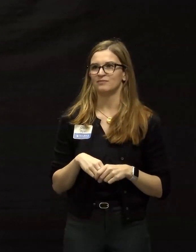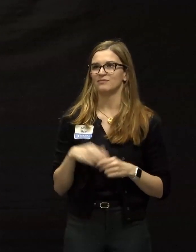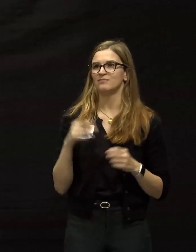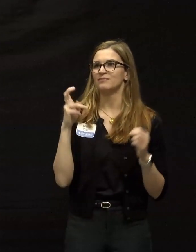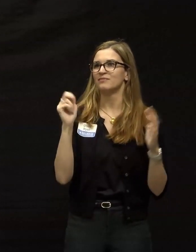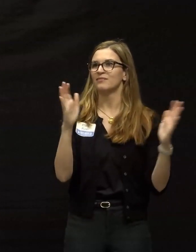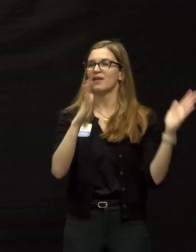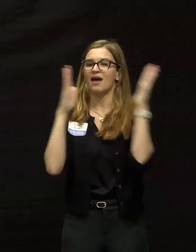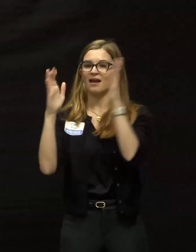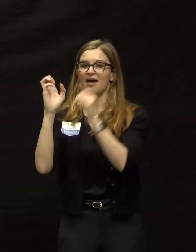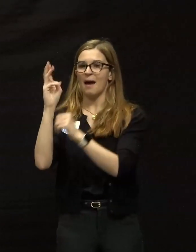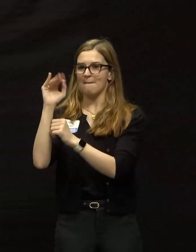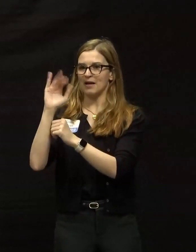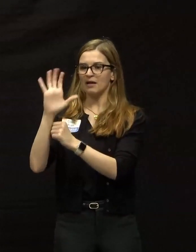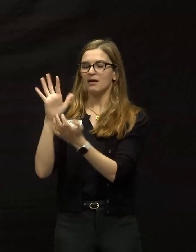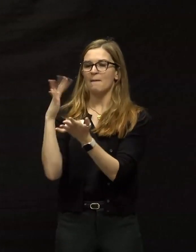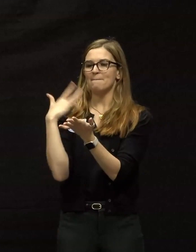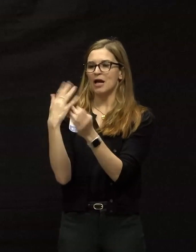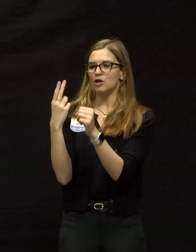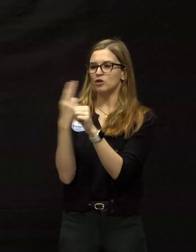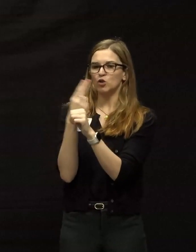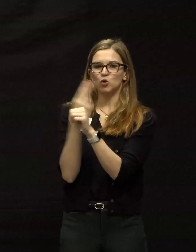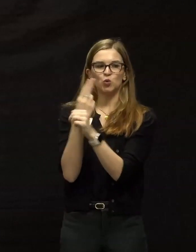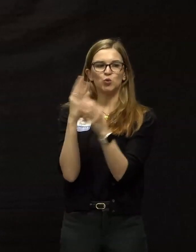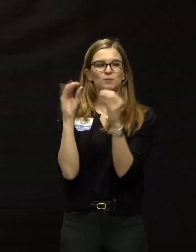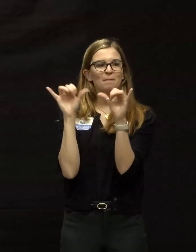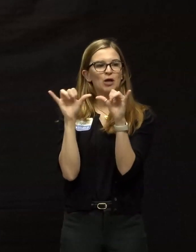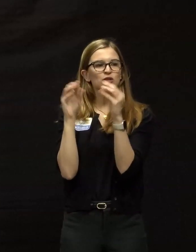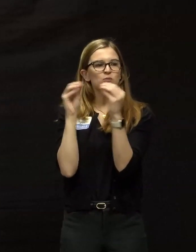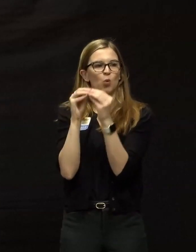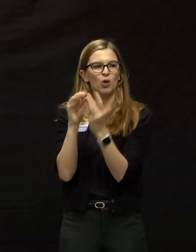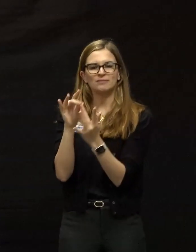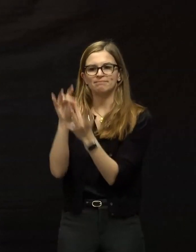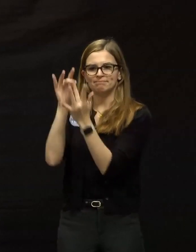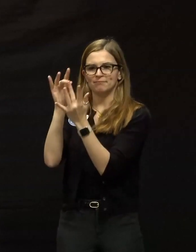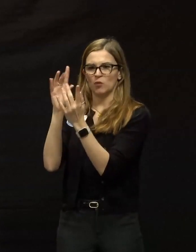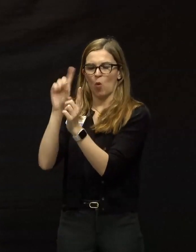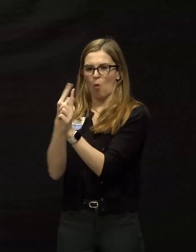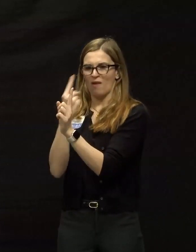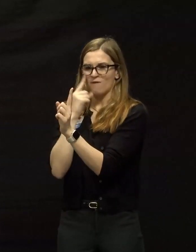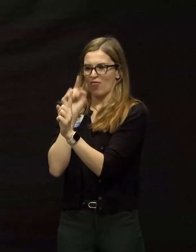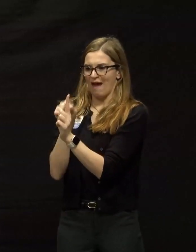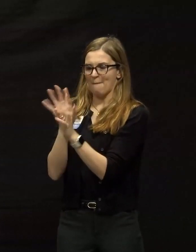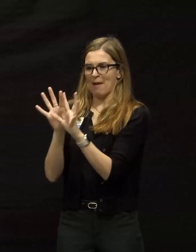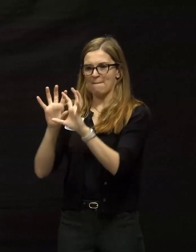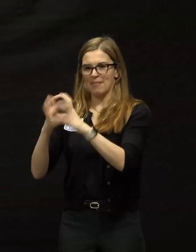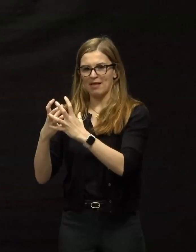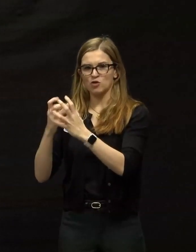for those diagnosis. So, and then the emic on the right uses measures that are more unique